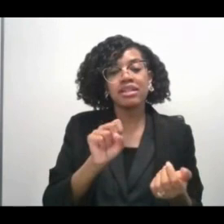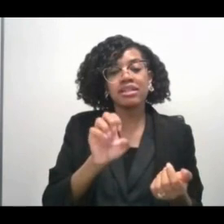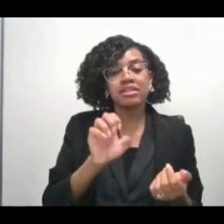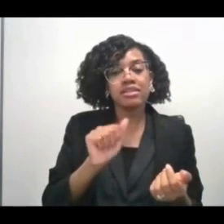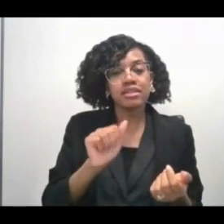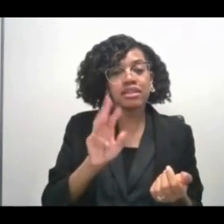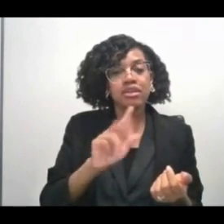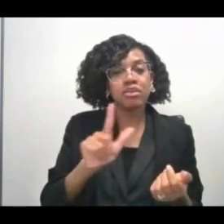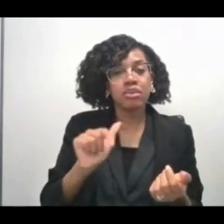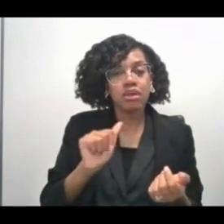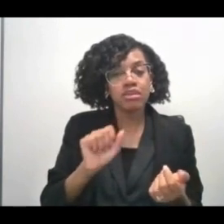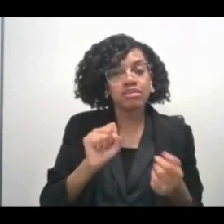and implement projects.